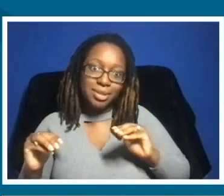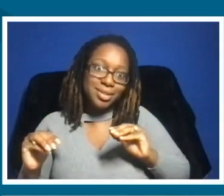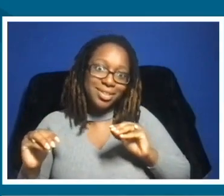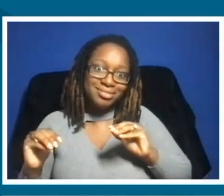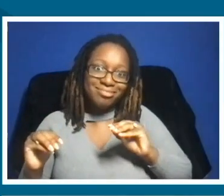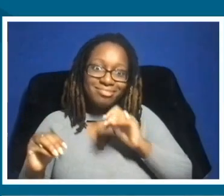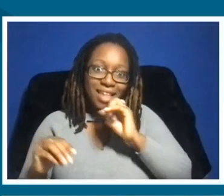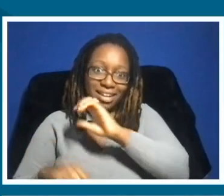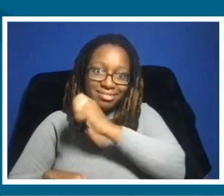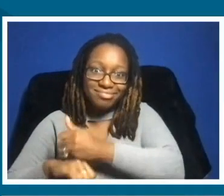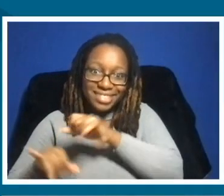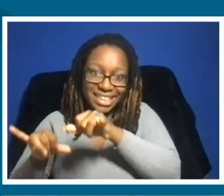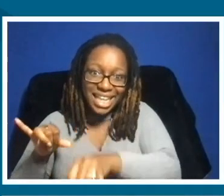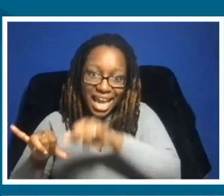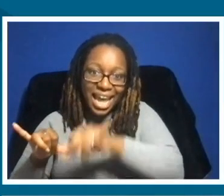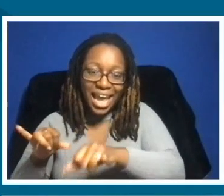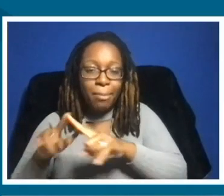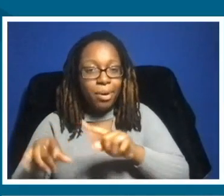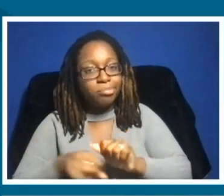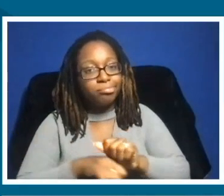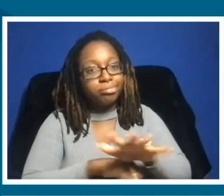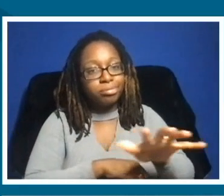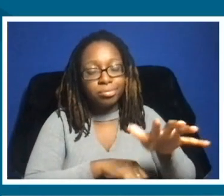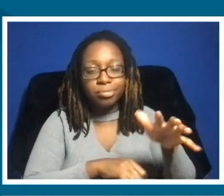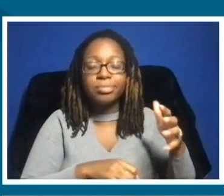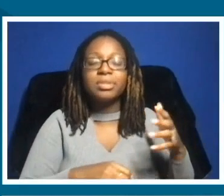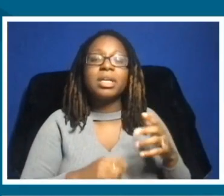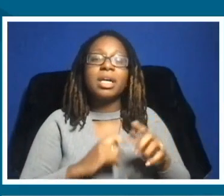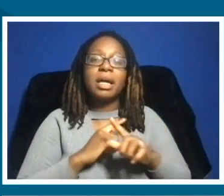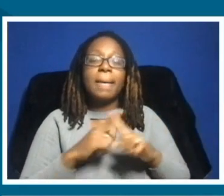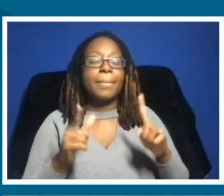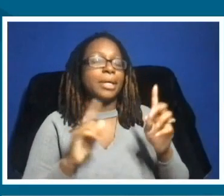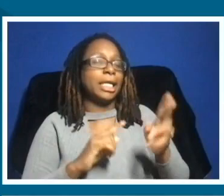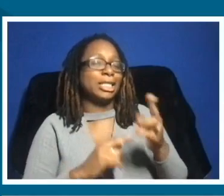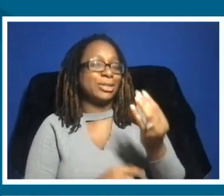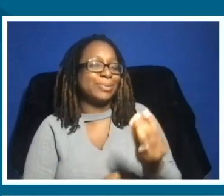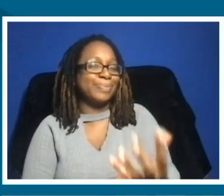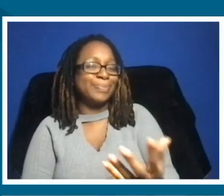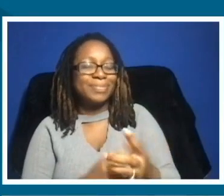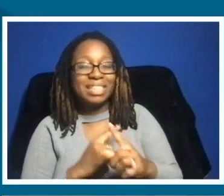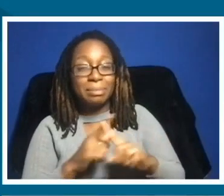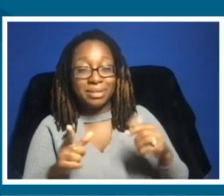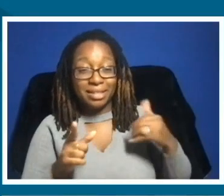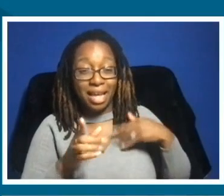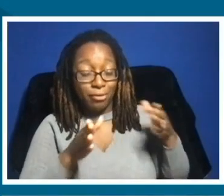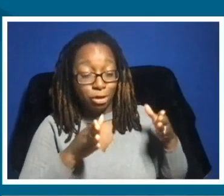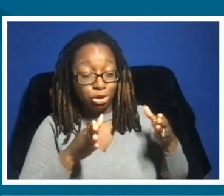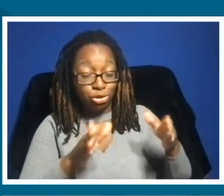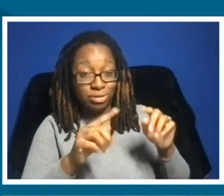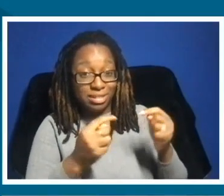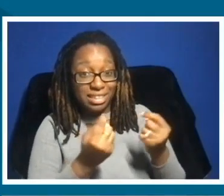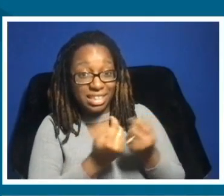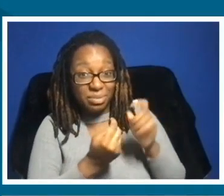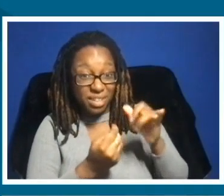just a small bit of history for you the idea of having a street team